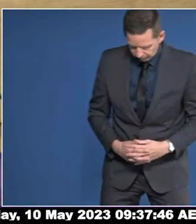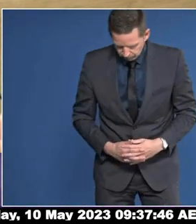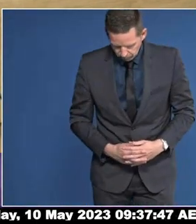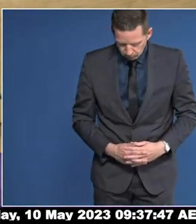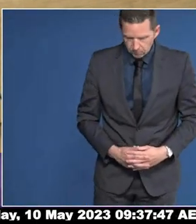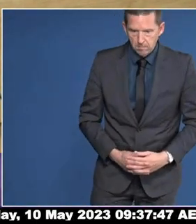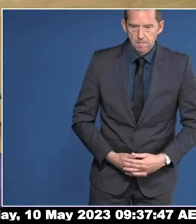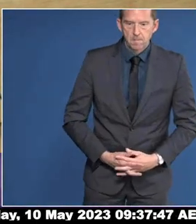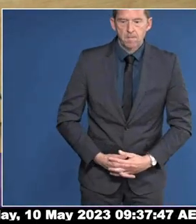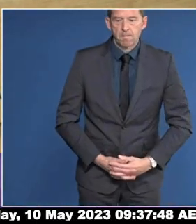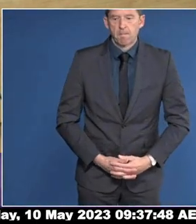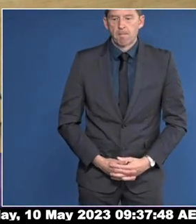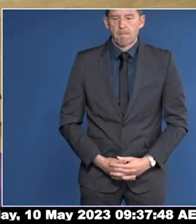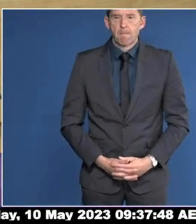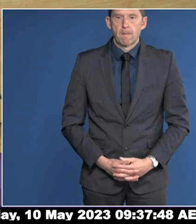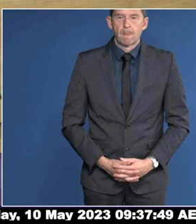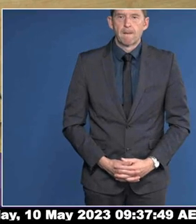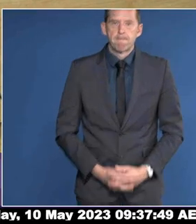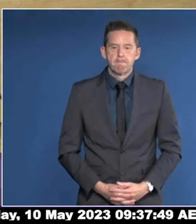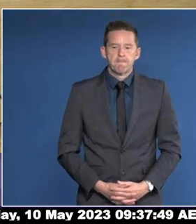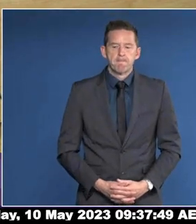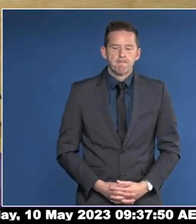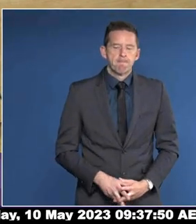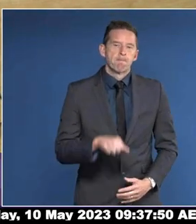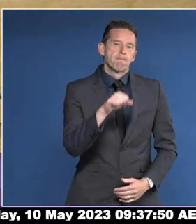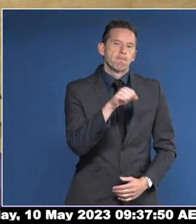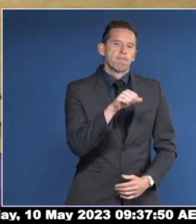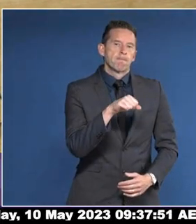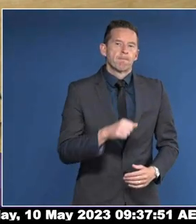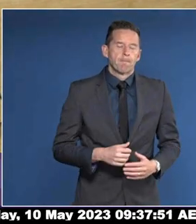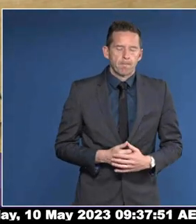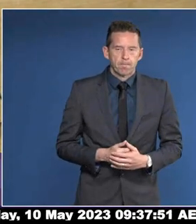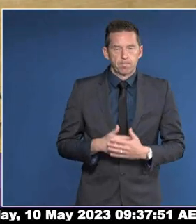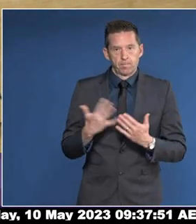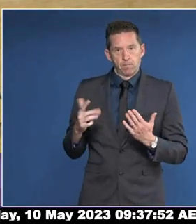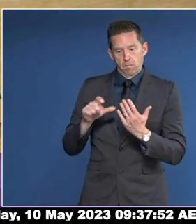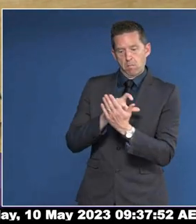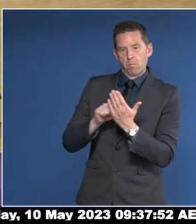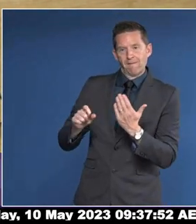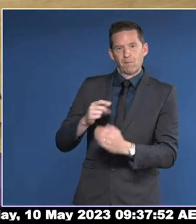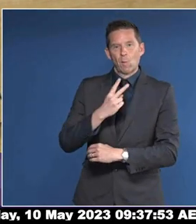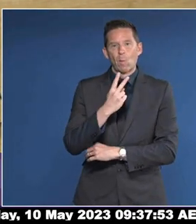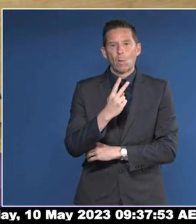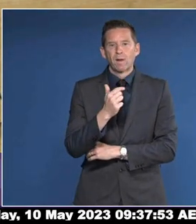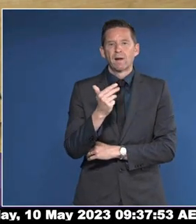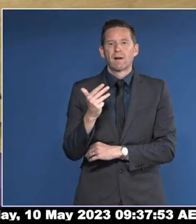And to the extent that in paragraph 29 you refer to the: